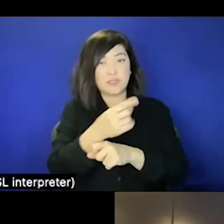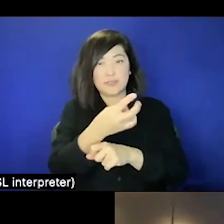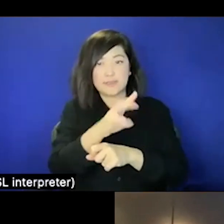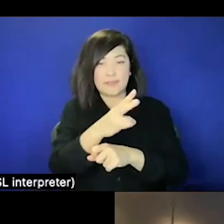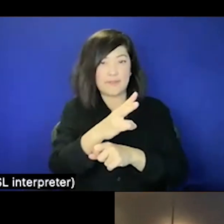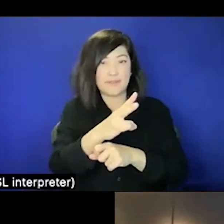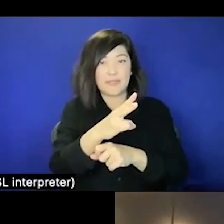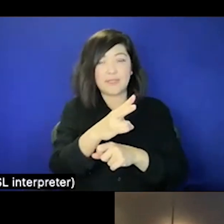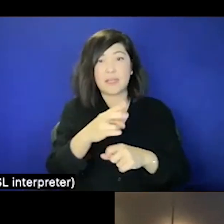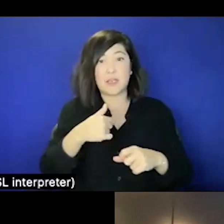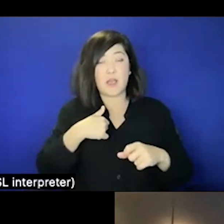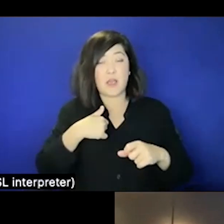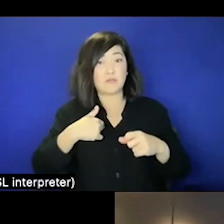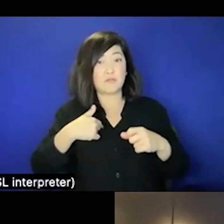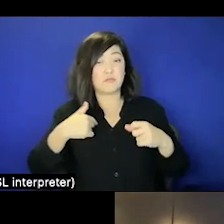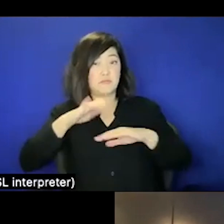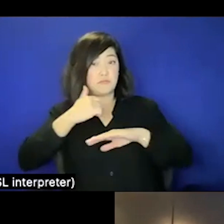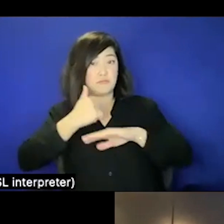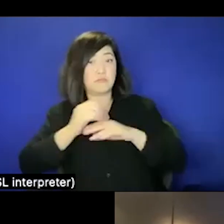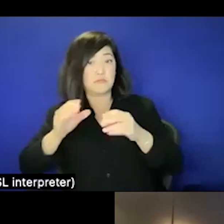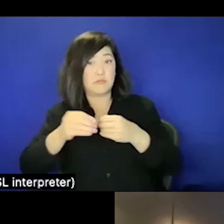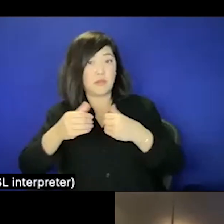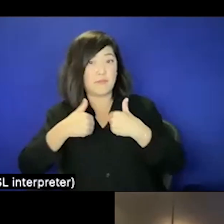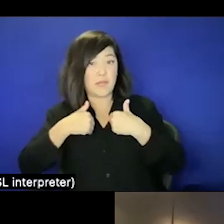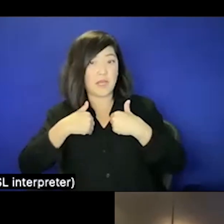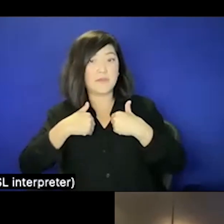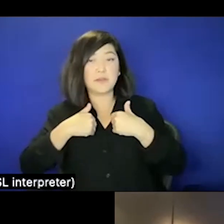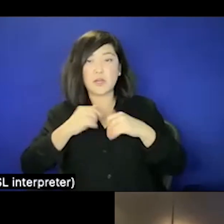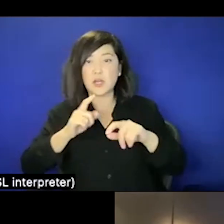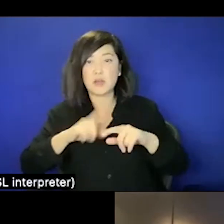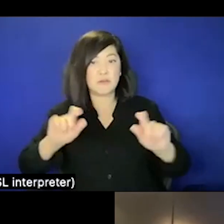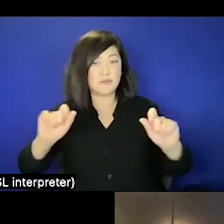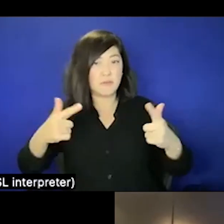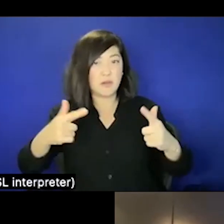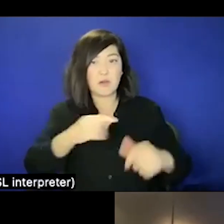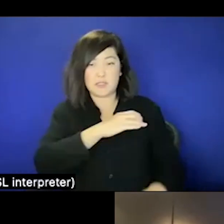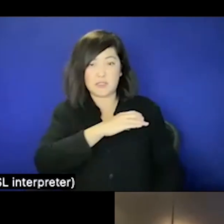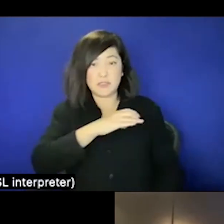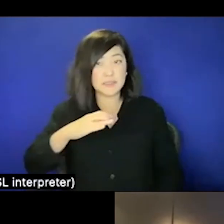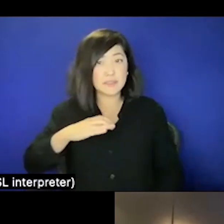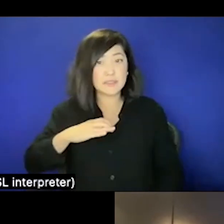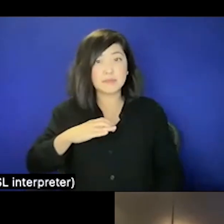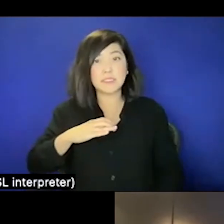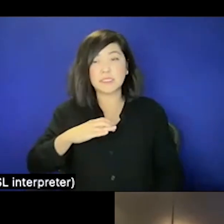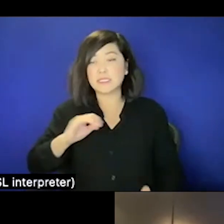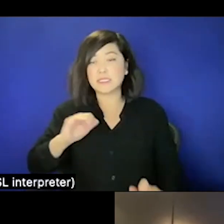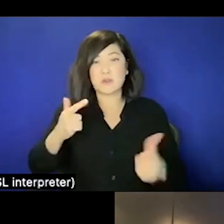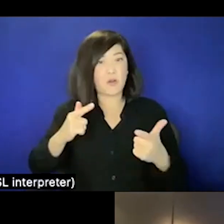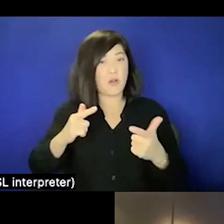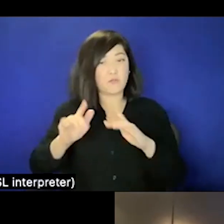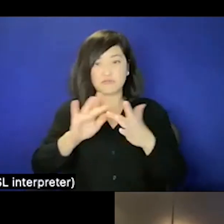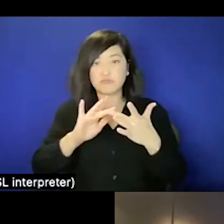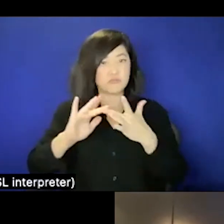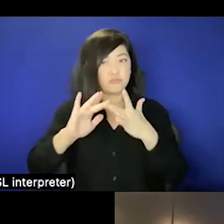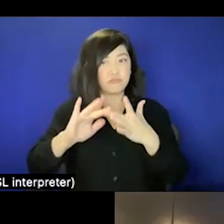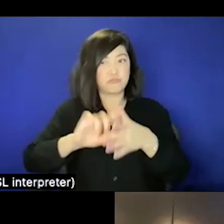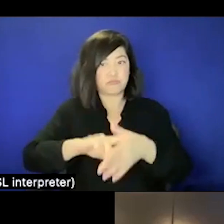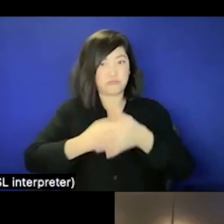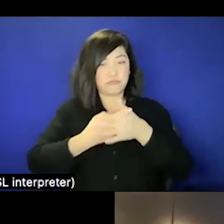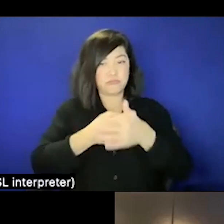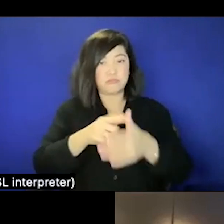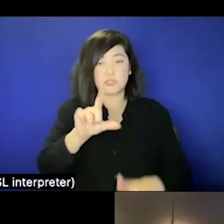today. But fundamentally, all of our committees meet virtually and have since the start of 2017.